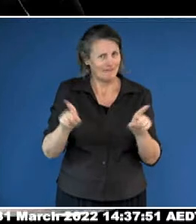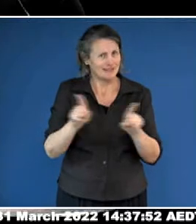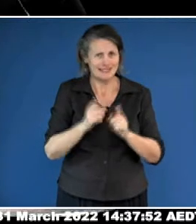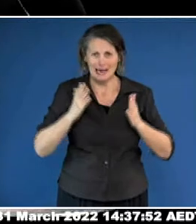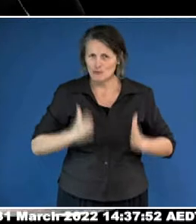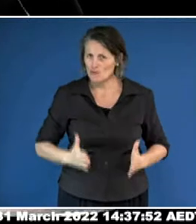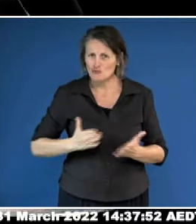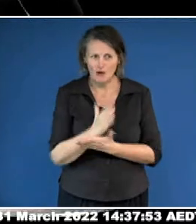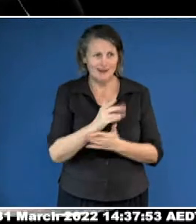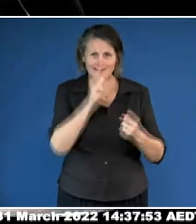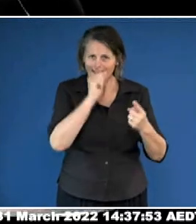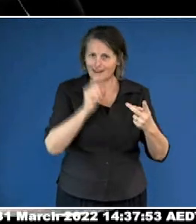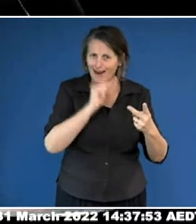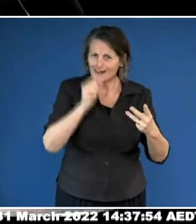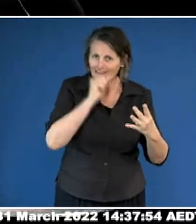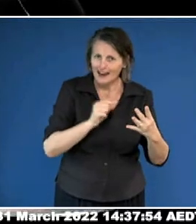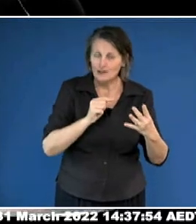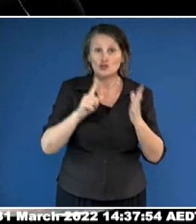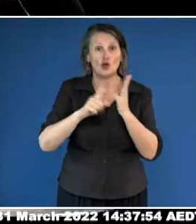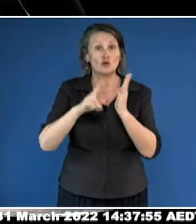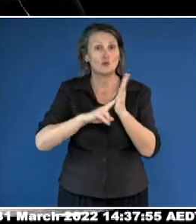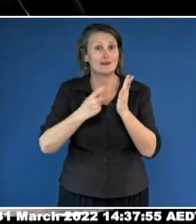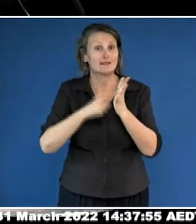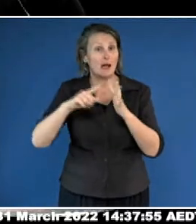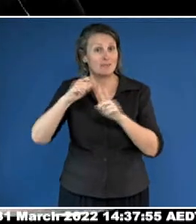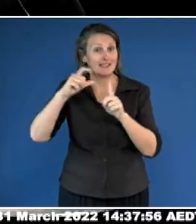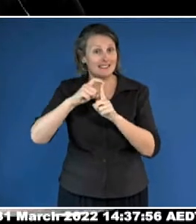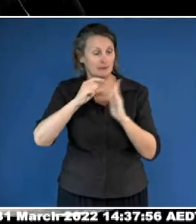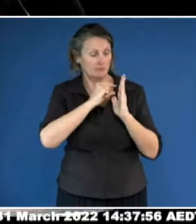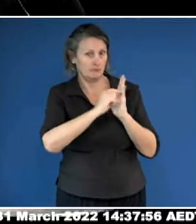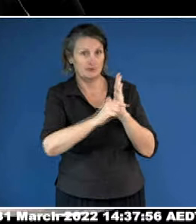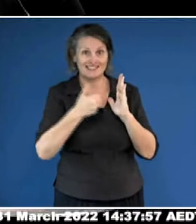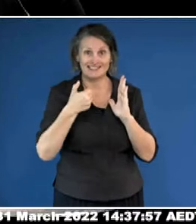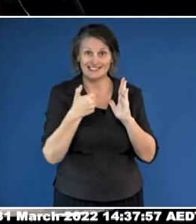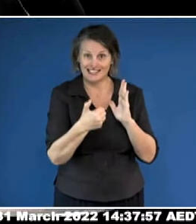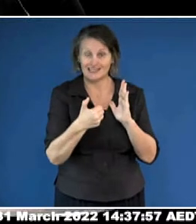And Article 6 in the UN convention, the CRPD, explicitly states that.